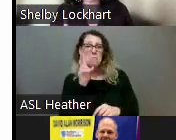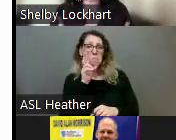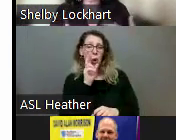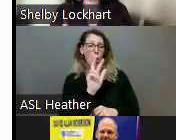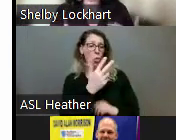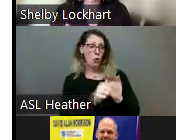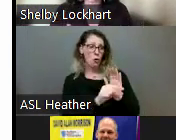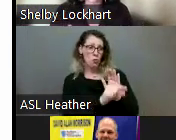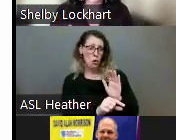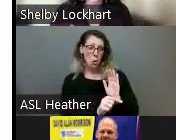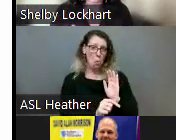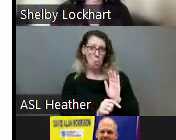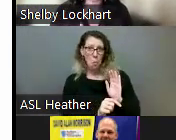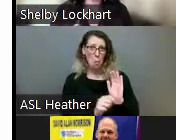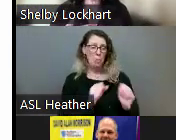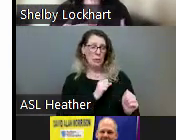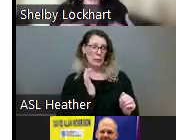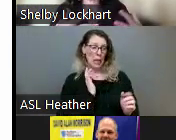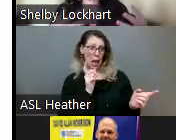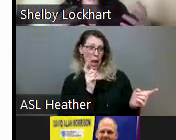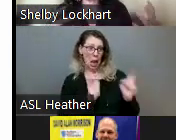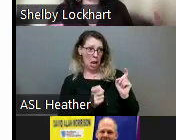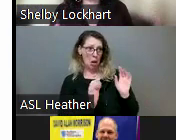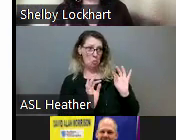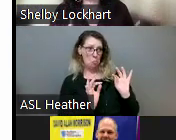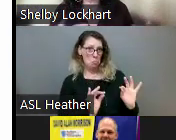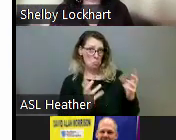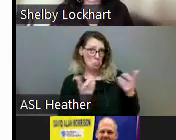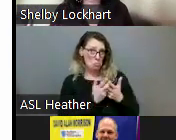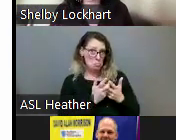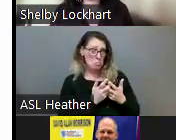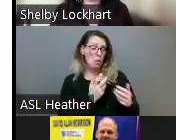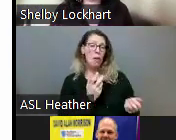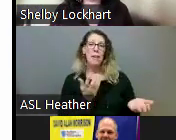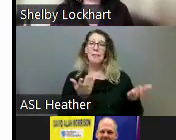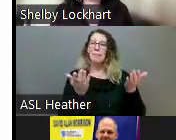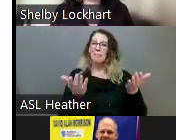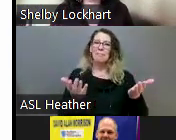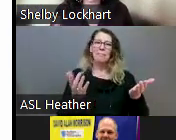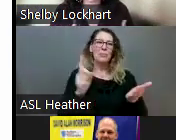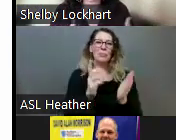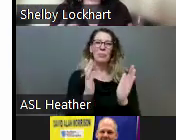see how your staff adjusts to it; but all I can say is start small first and then